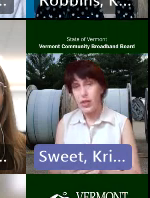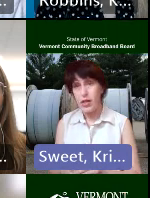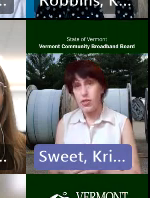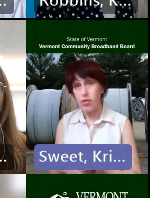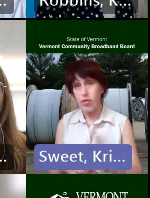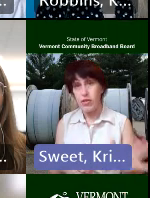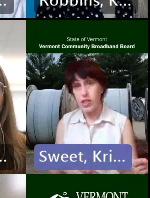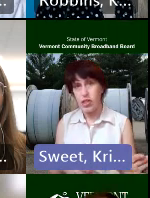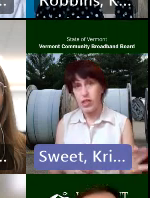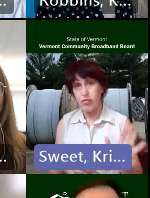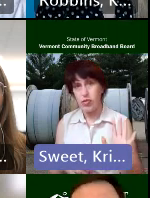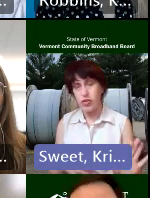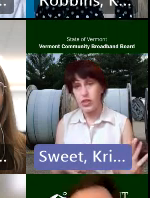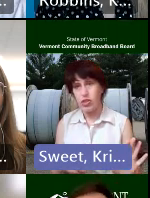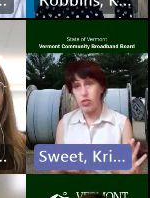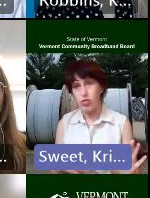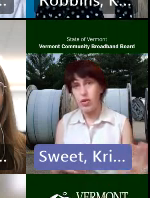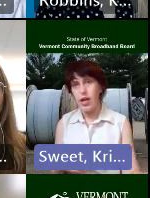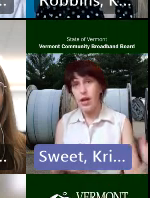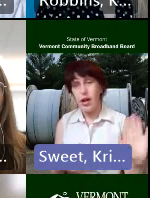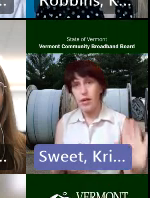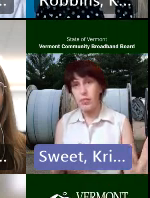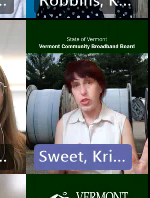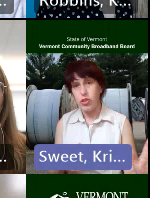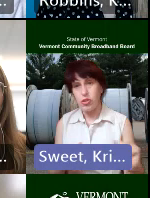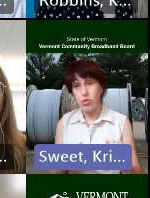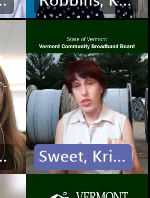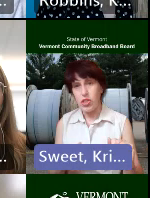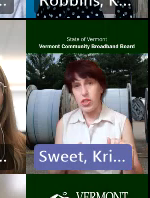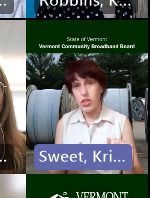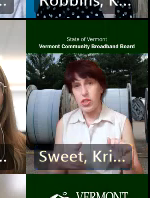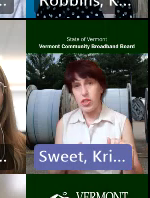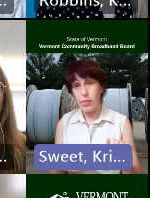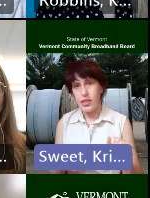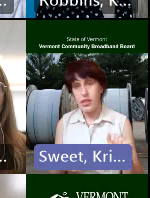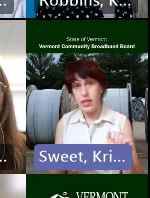In the chat, so throughout the session, feel free to put your questions or